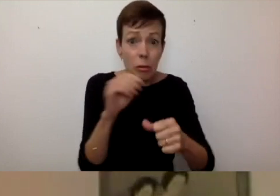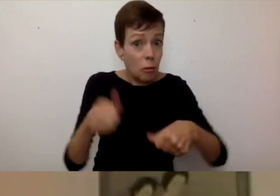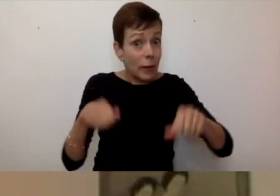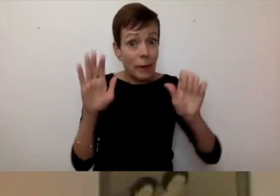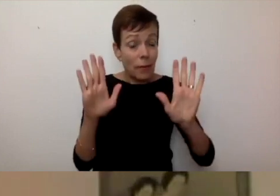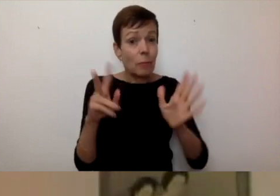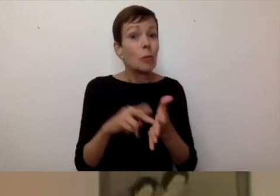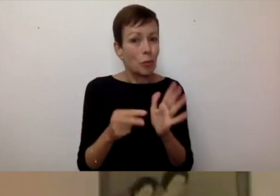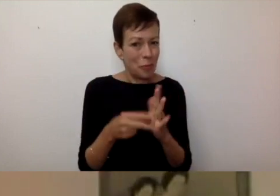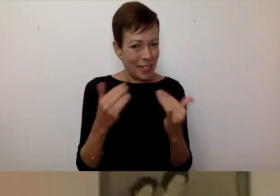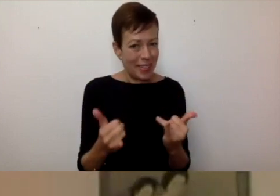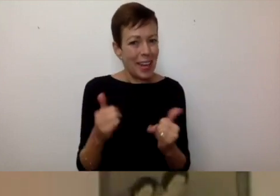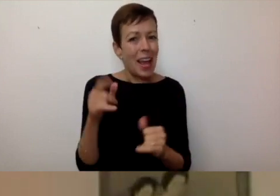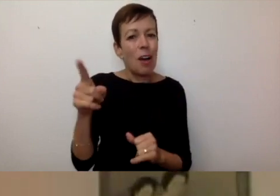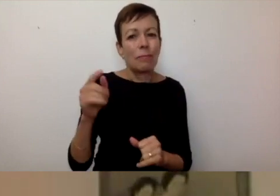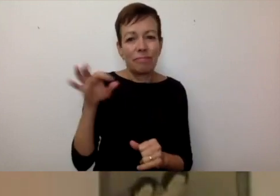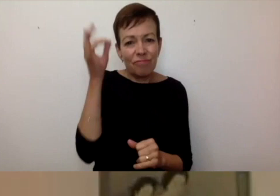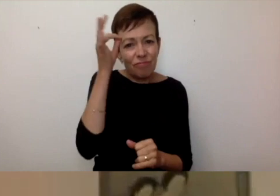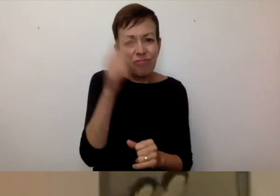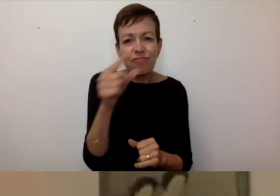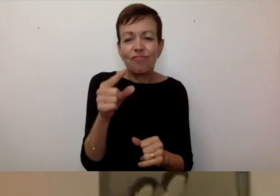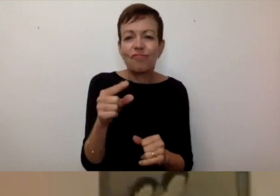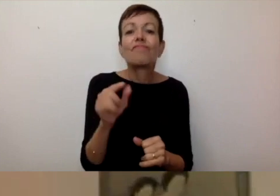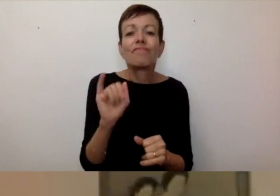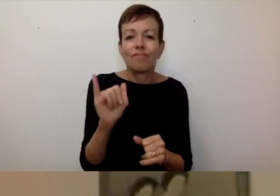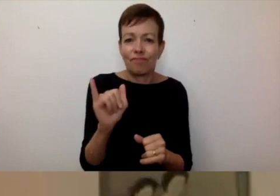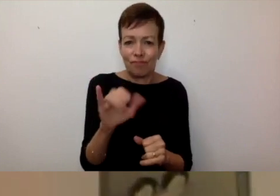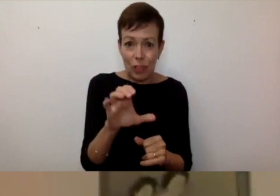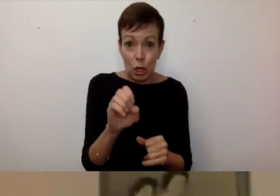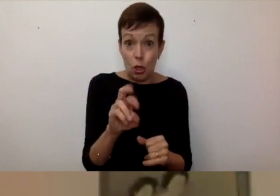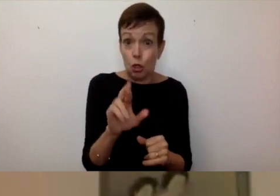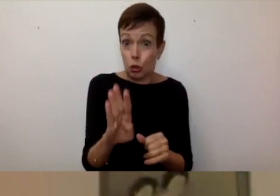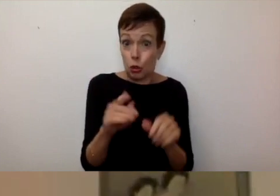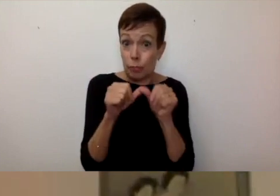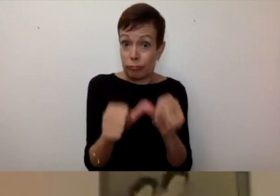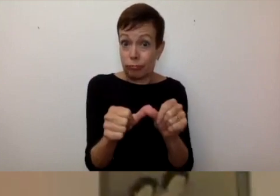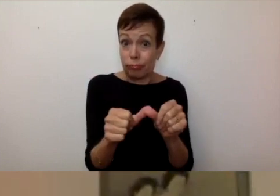canada emergency response benefits serb for an additional eight weeks